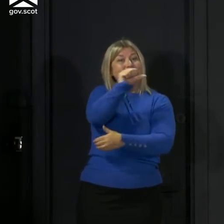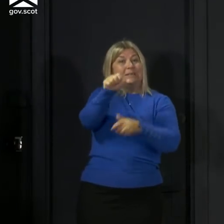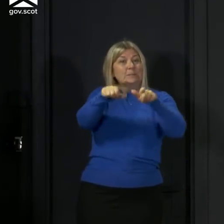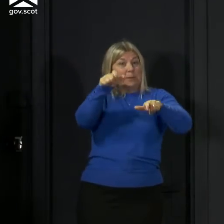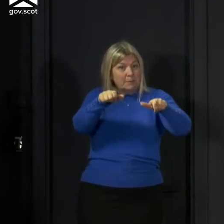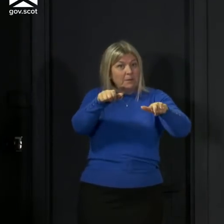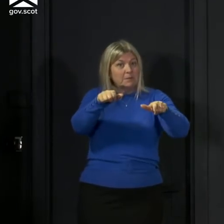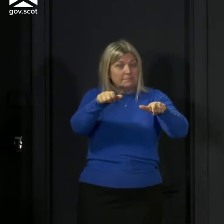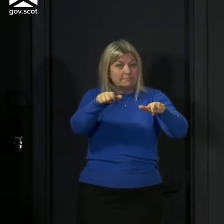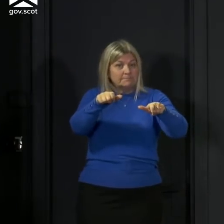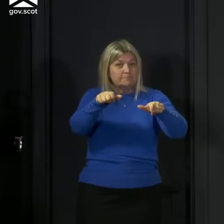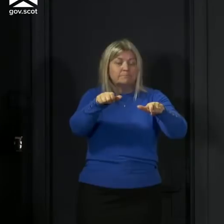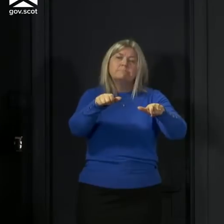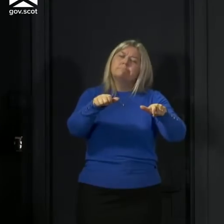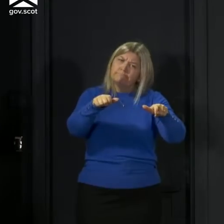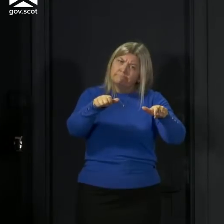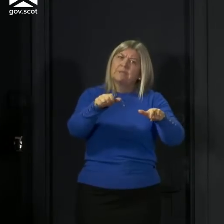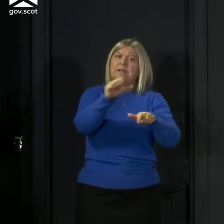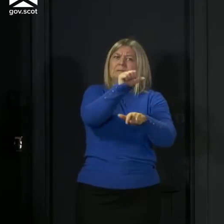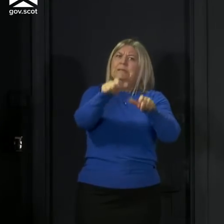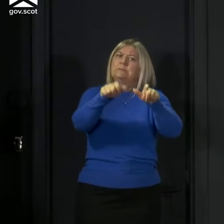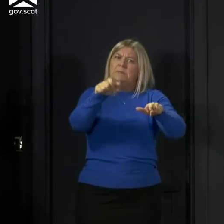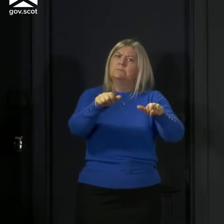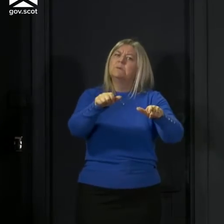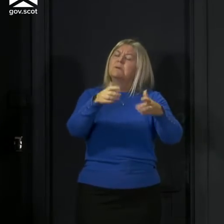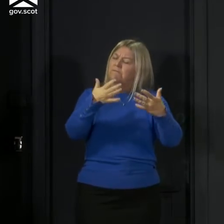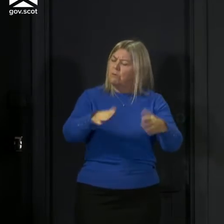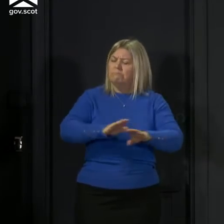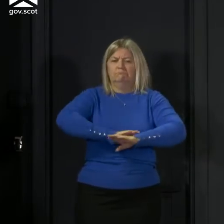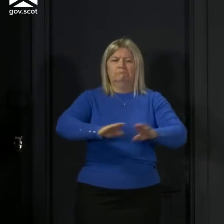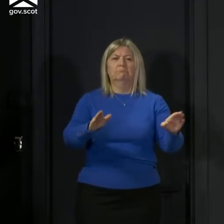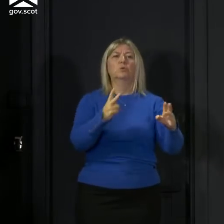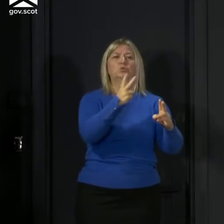and of course these six people should come from no more than two different households.